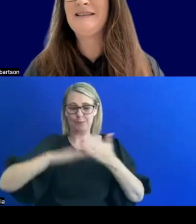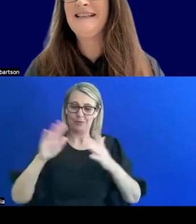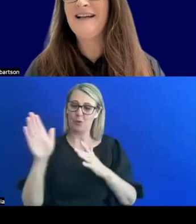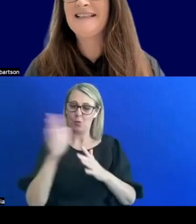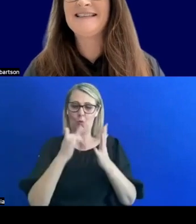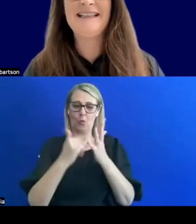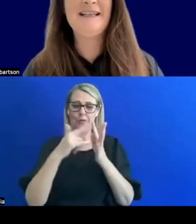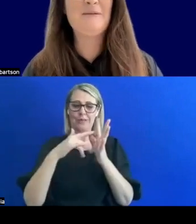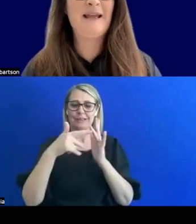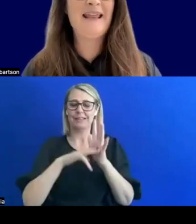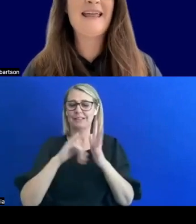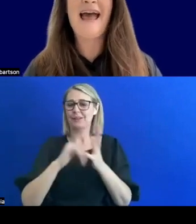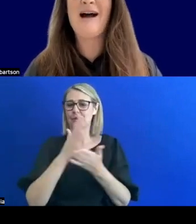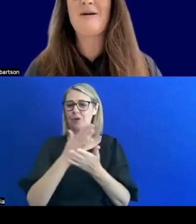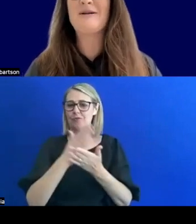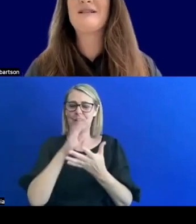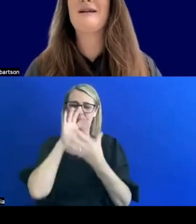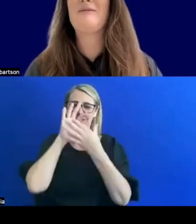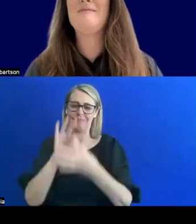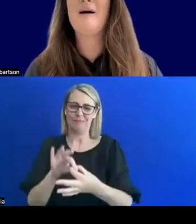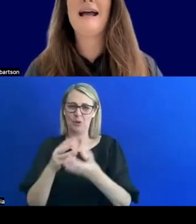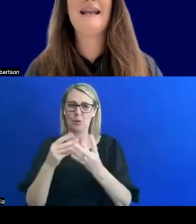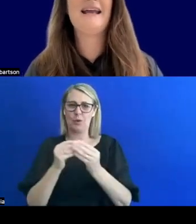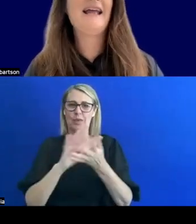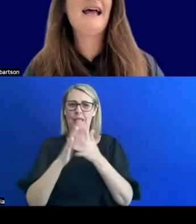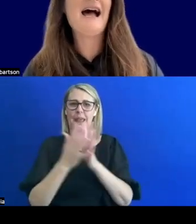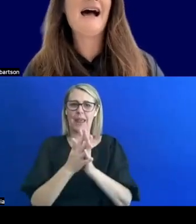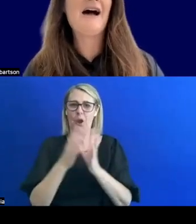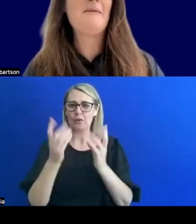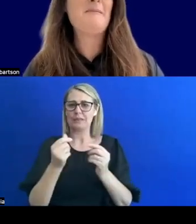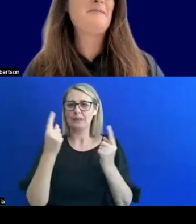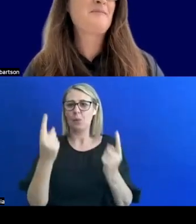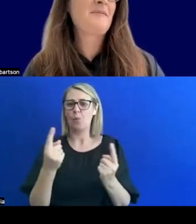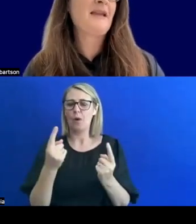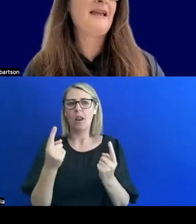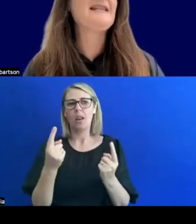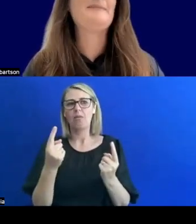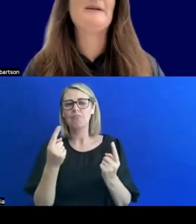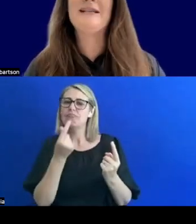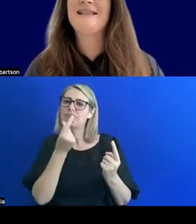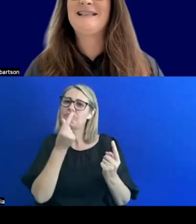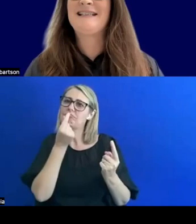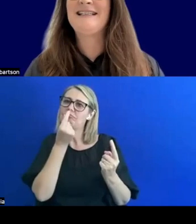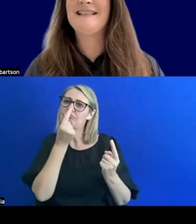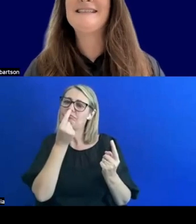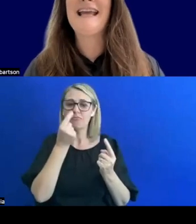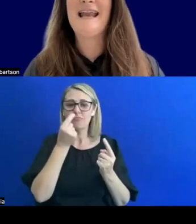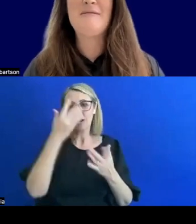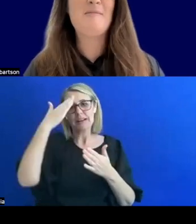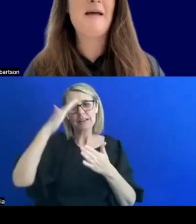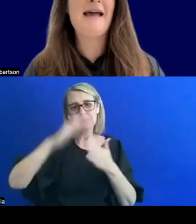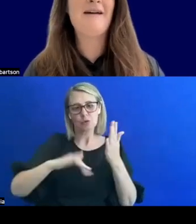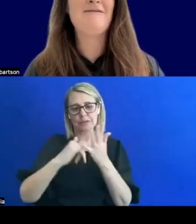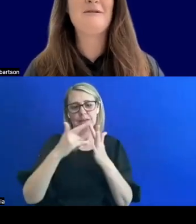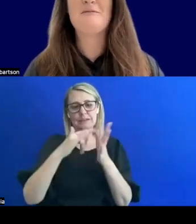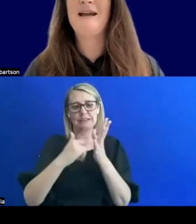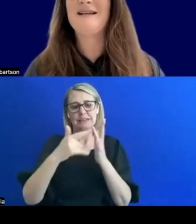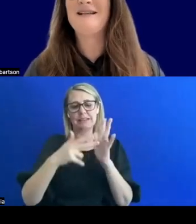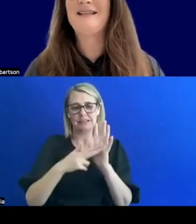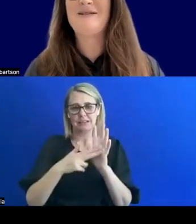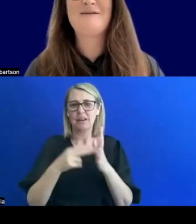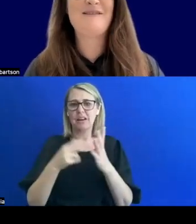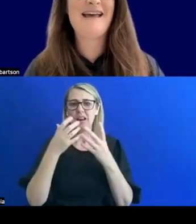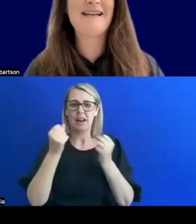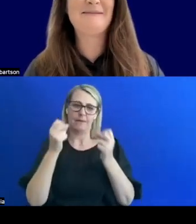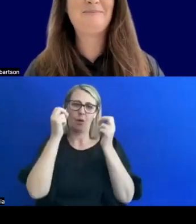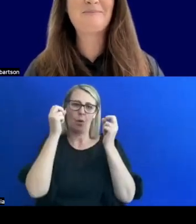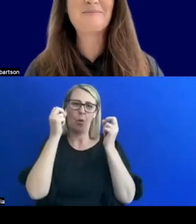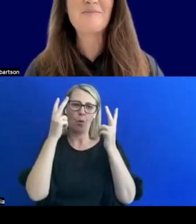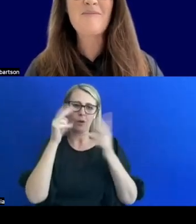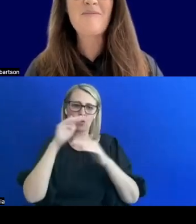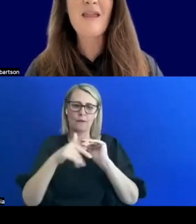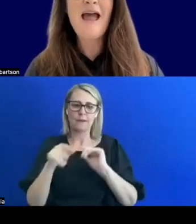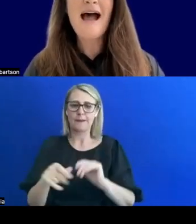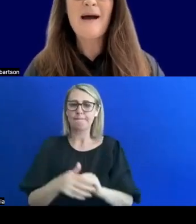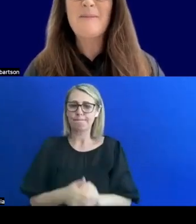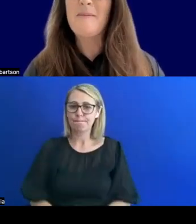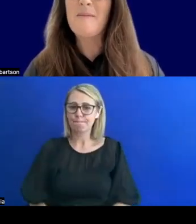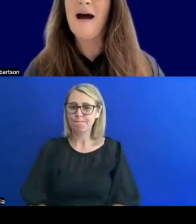really nicely how someone might experience the seasons and have awareness of that.